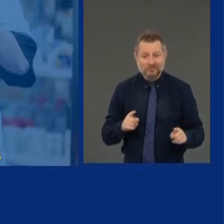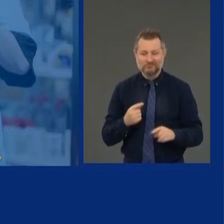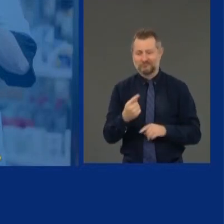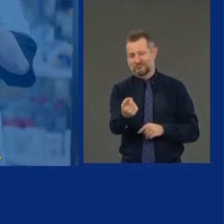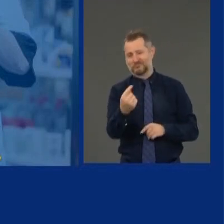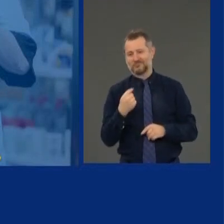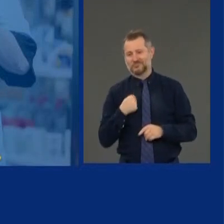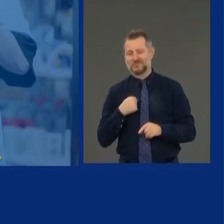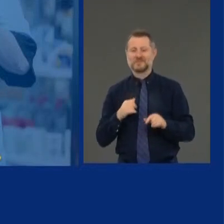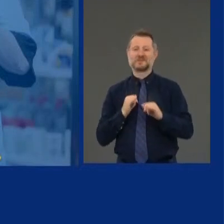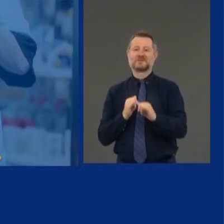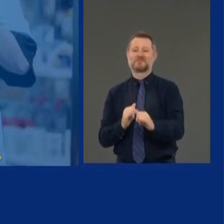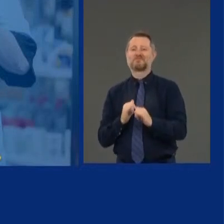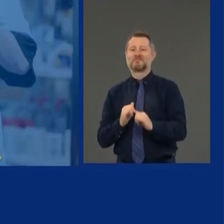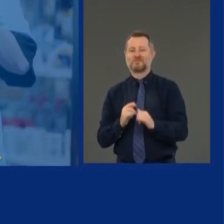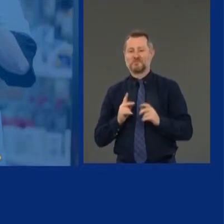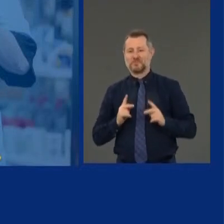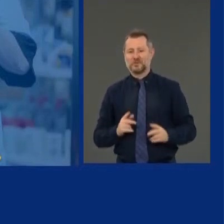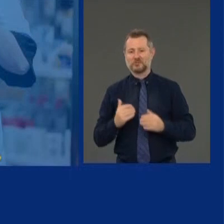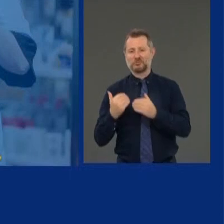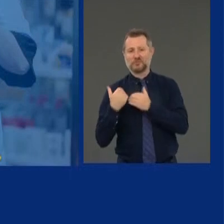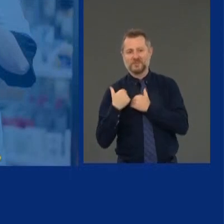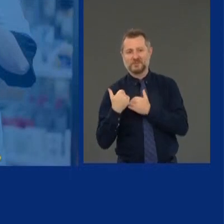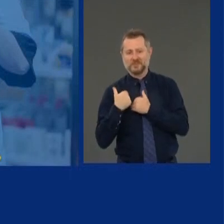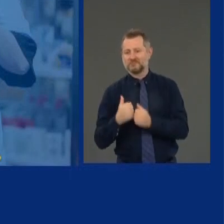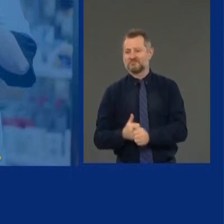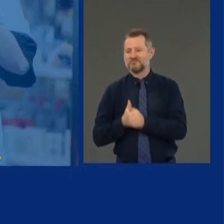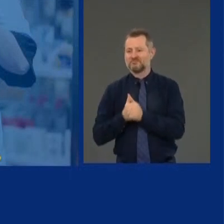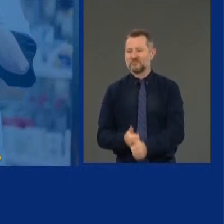IN THE STATE.